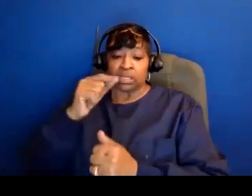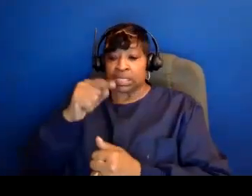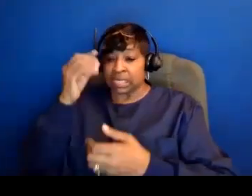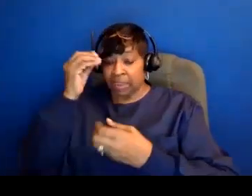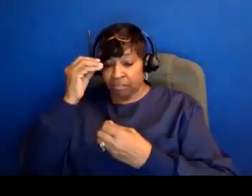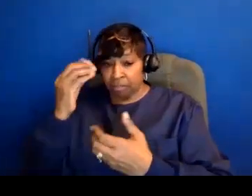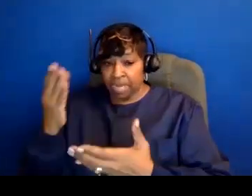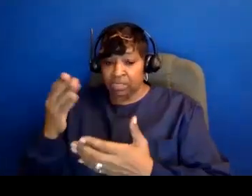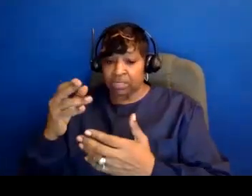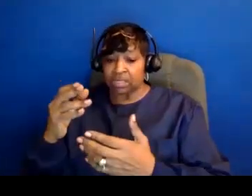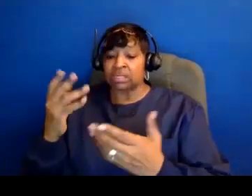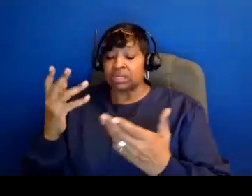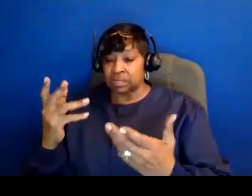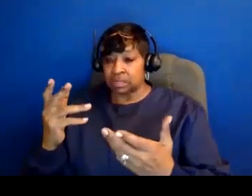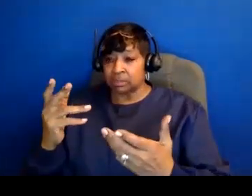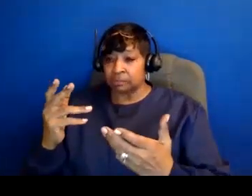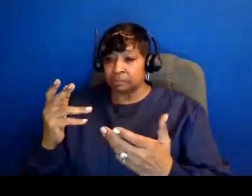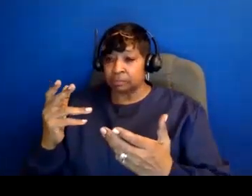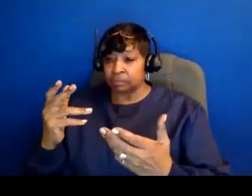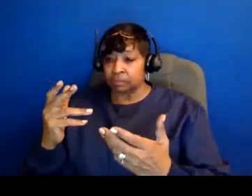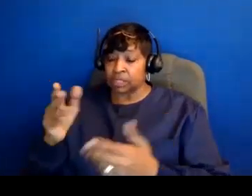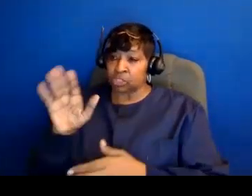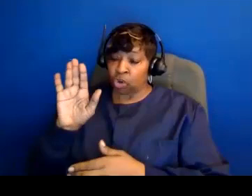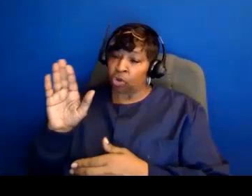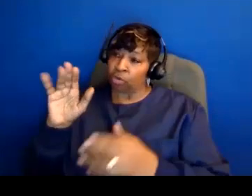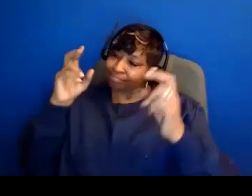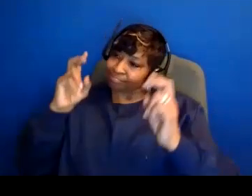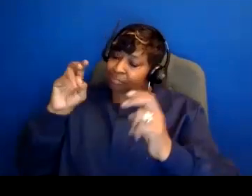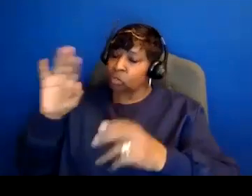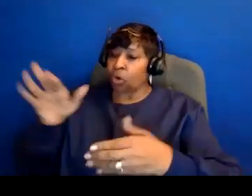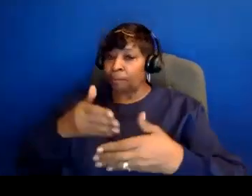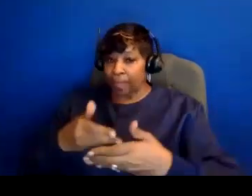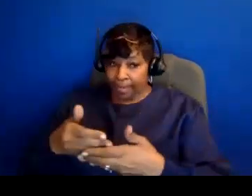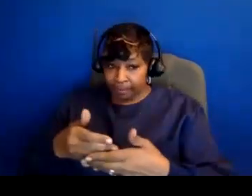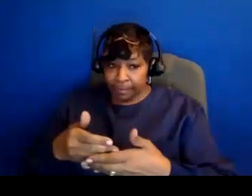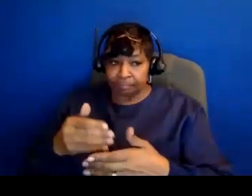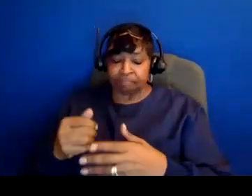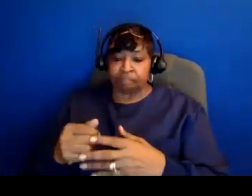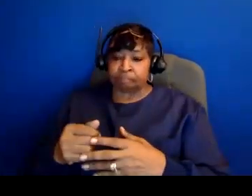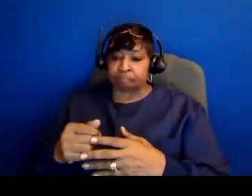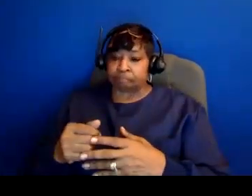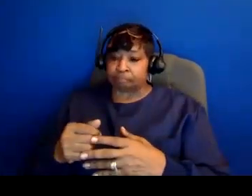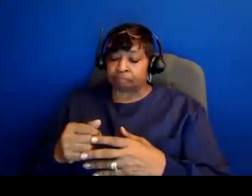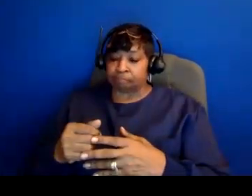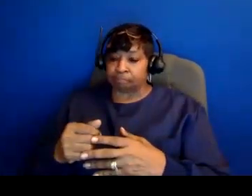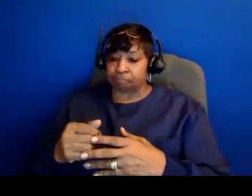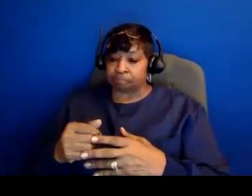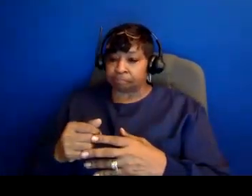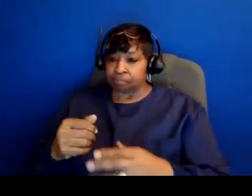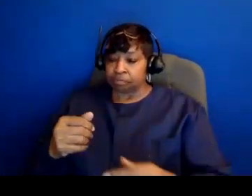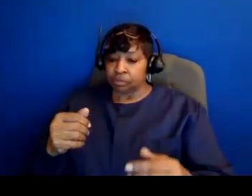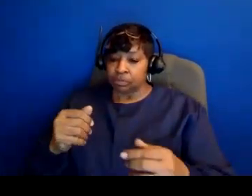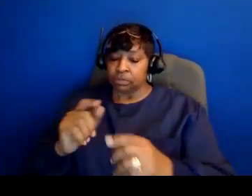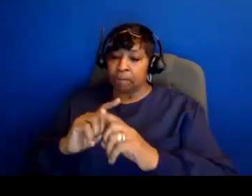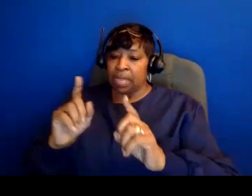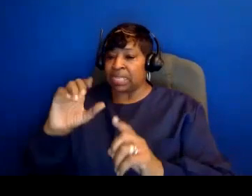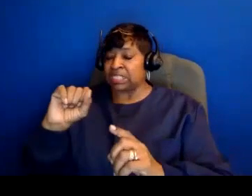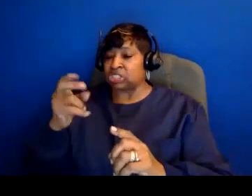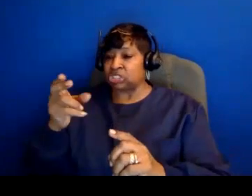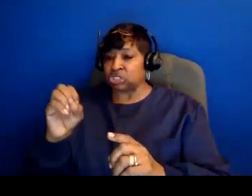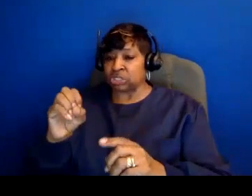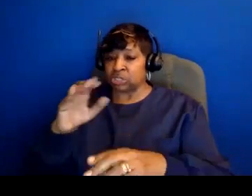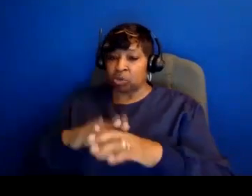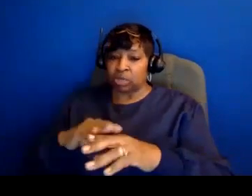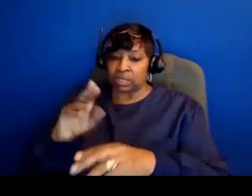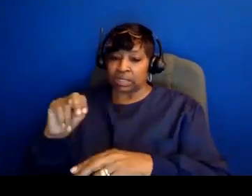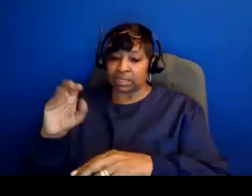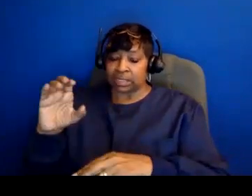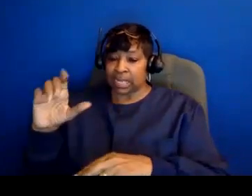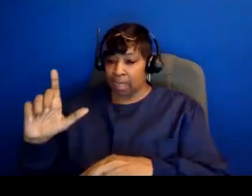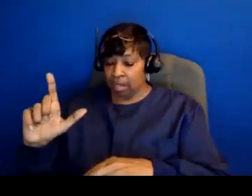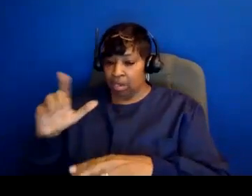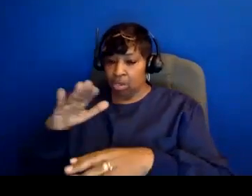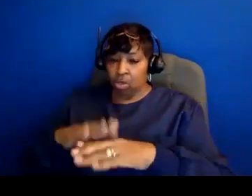lauravanpuymbrouck: I really am very, very happy to speak to you all. I did invite Carly Dr. Friedman to join us. Because most of